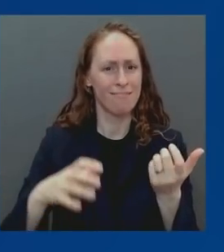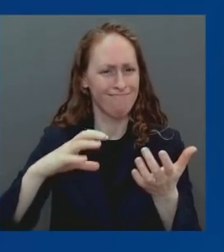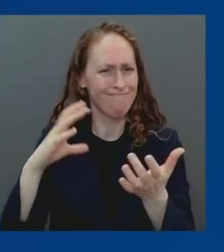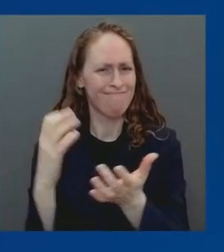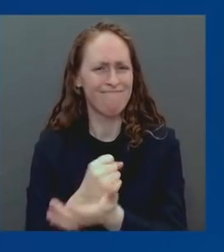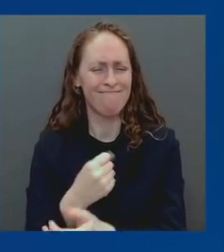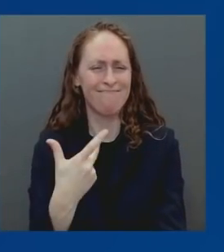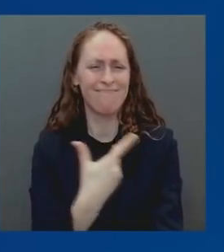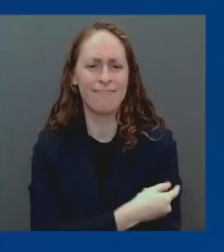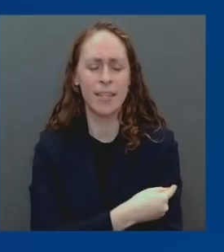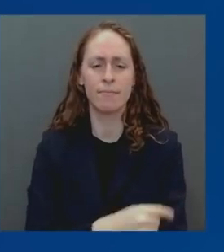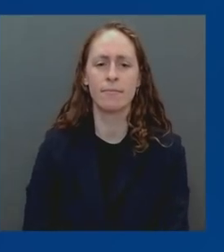Final slide.